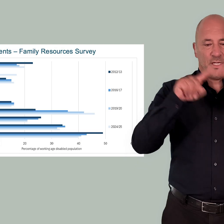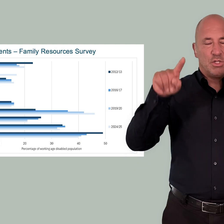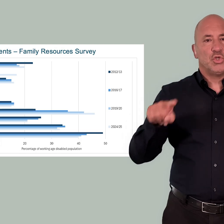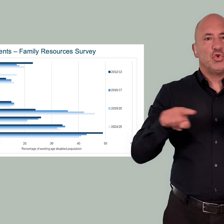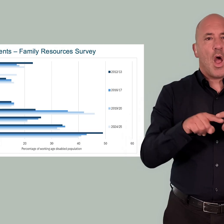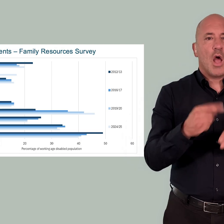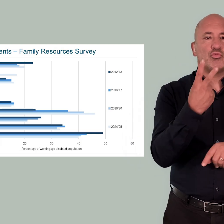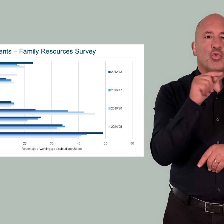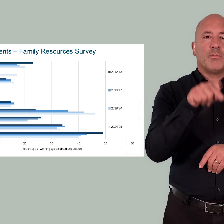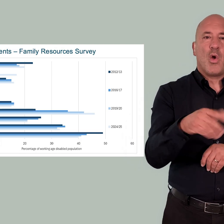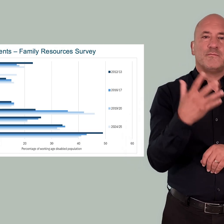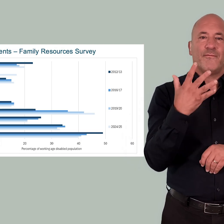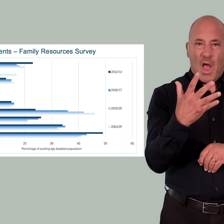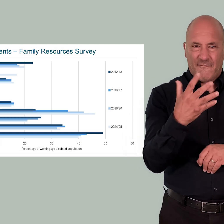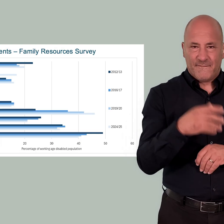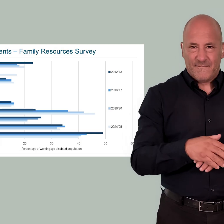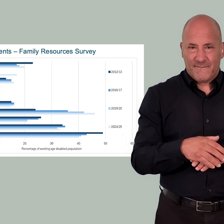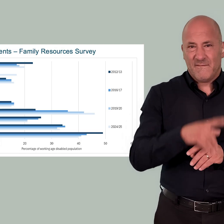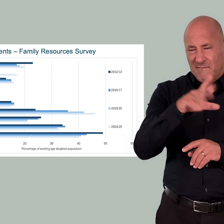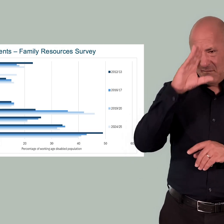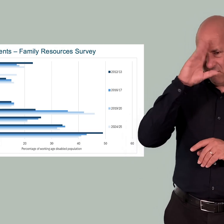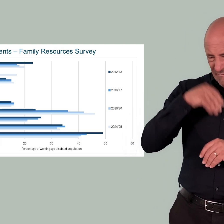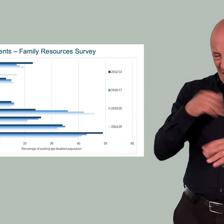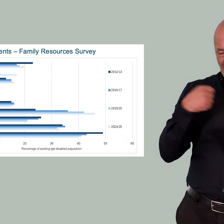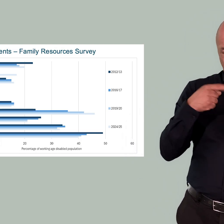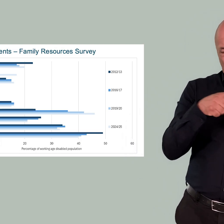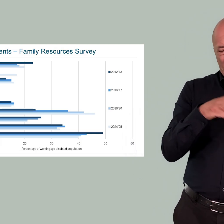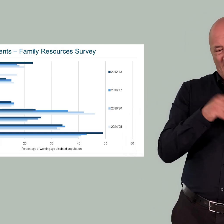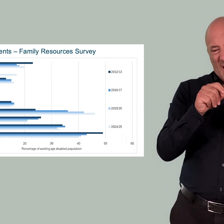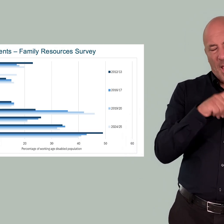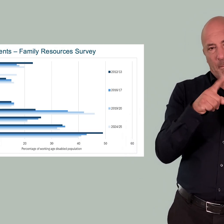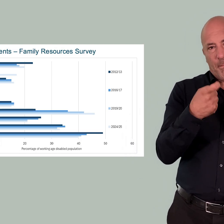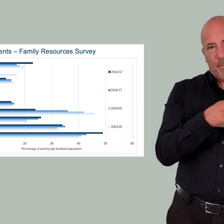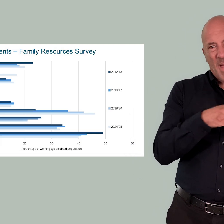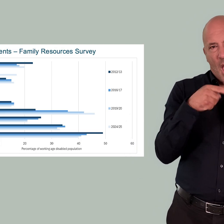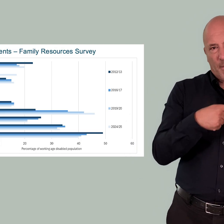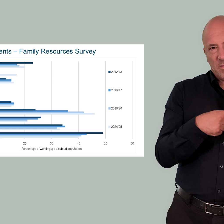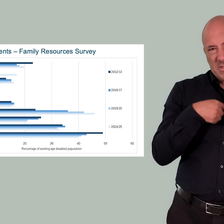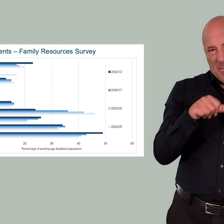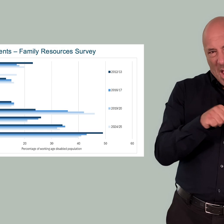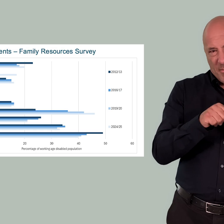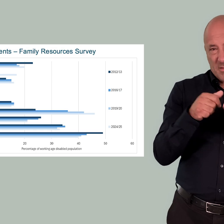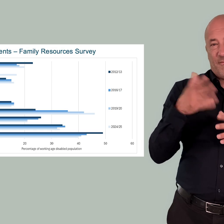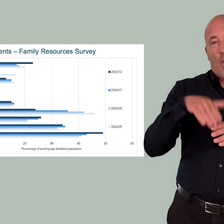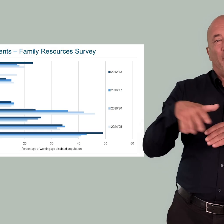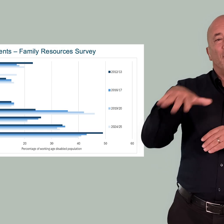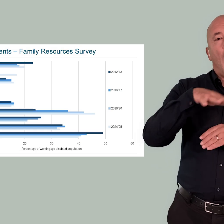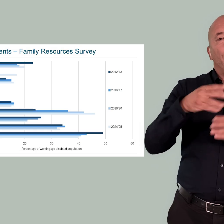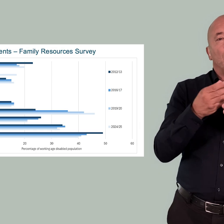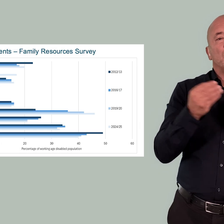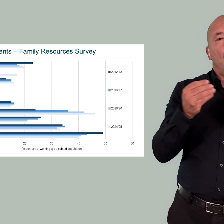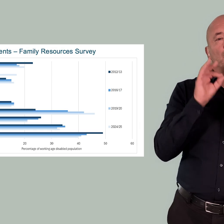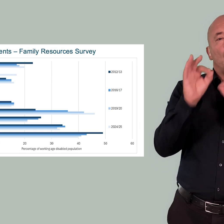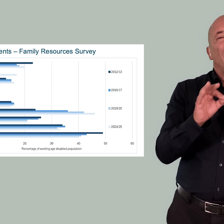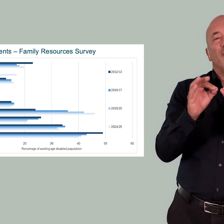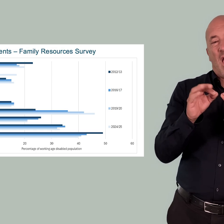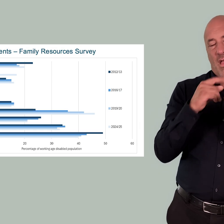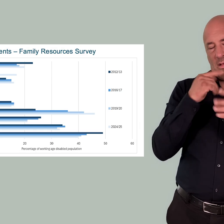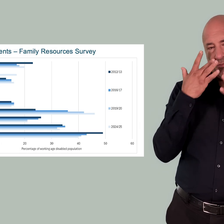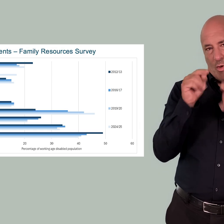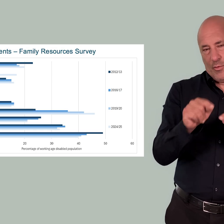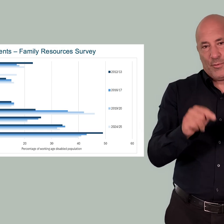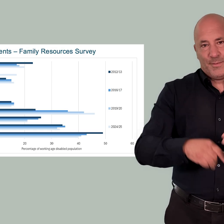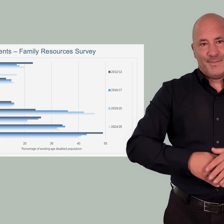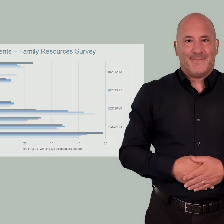Chart 2.5: Reported impairments – Family Resources Survey